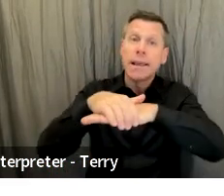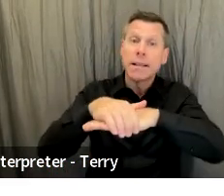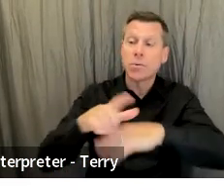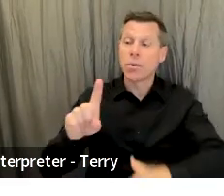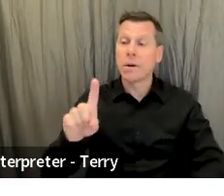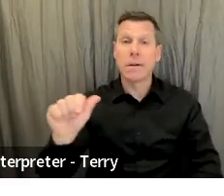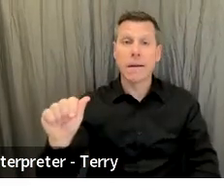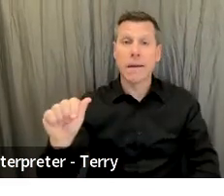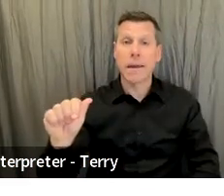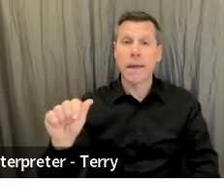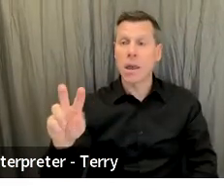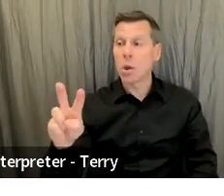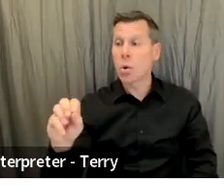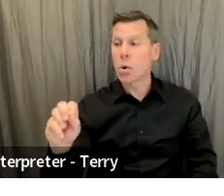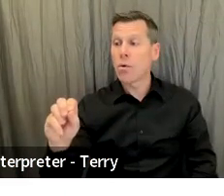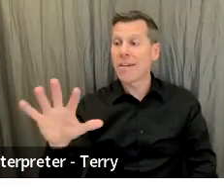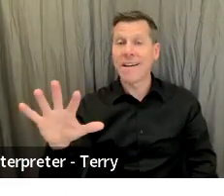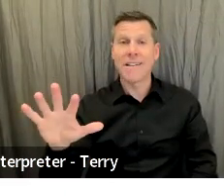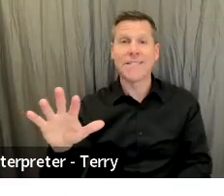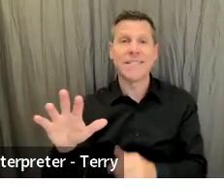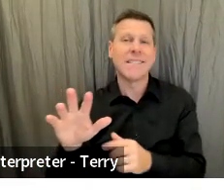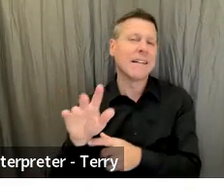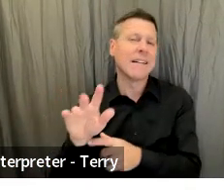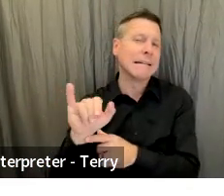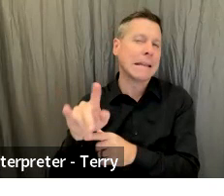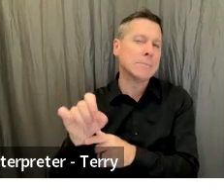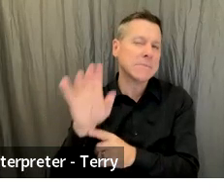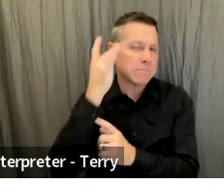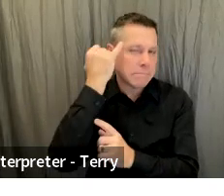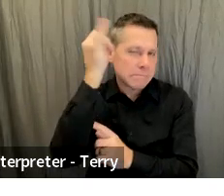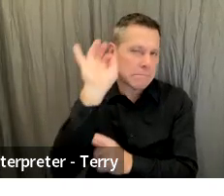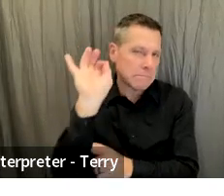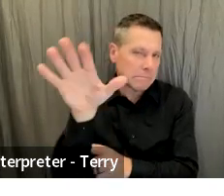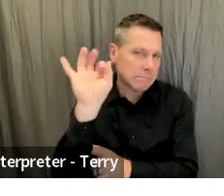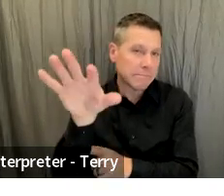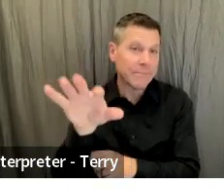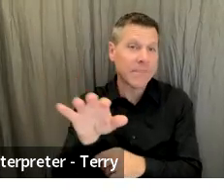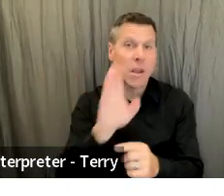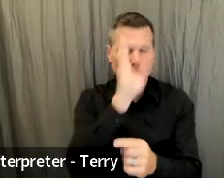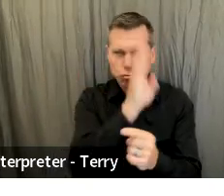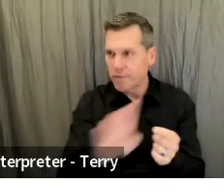to five chips it takes you straight to the page. So it's kind of a pick and choose type of the thing.